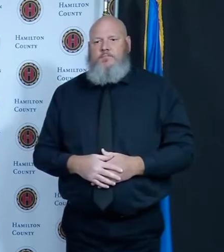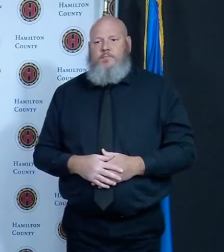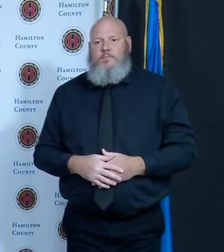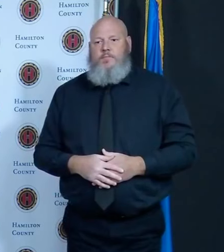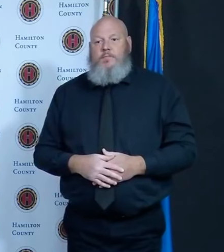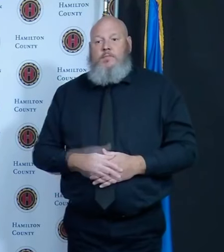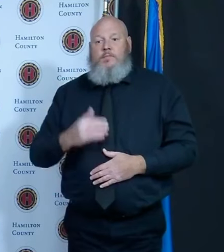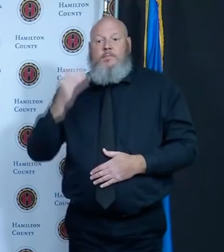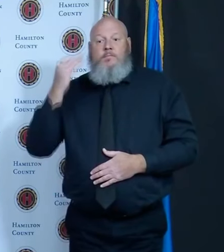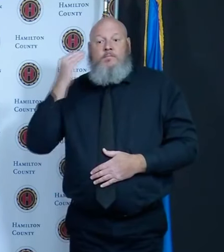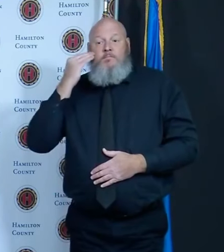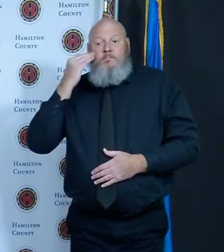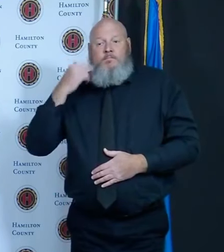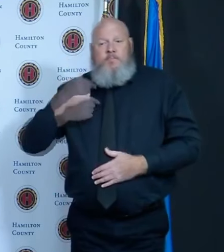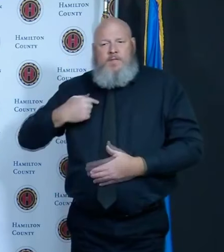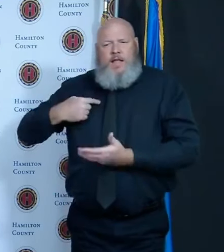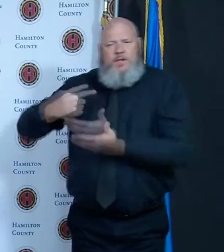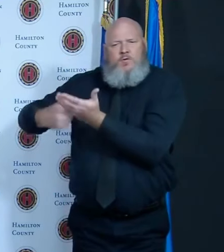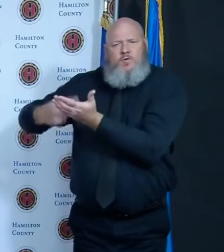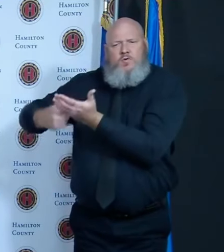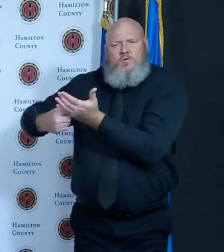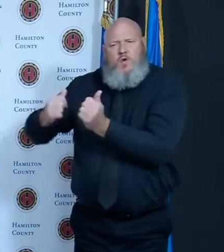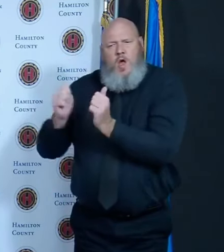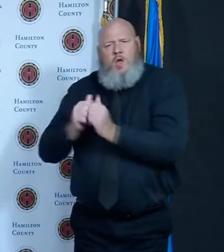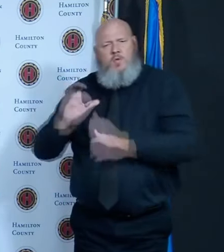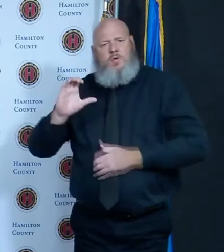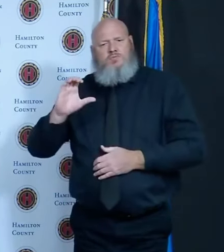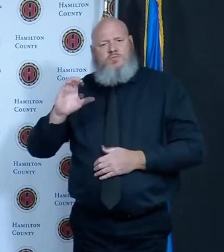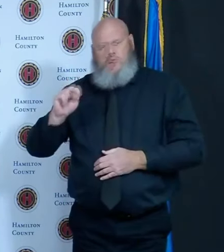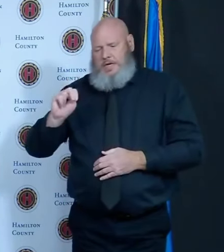from I do want to give a shout-out and a thank you to those who have made